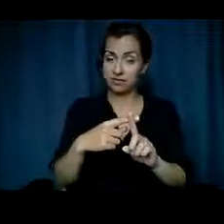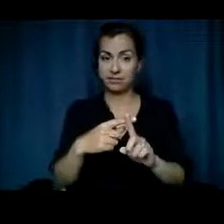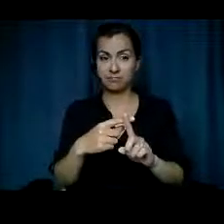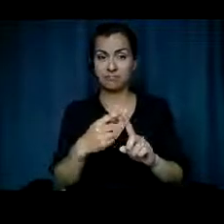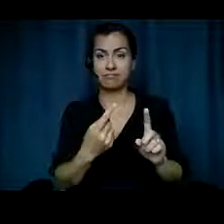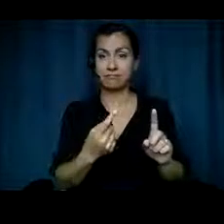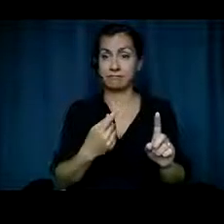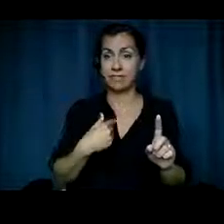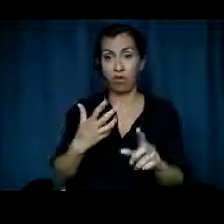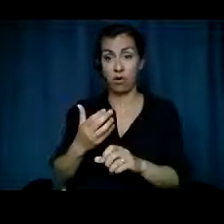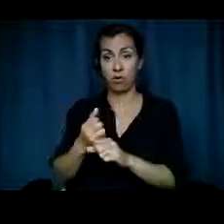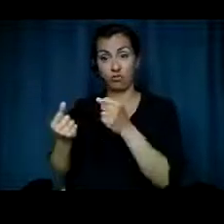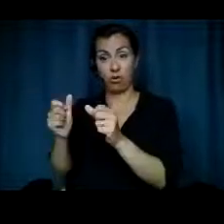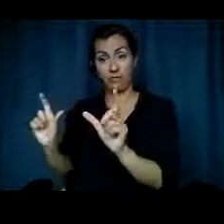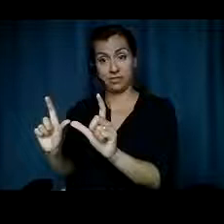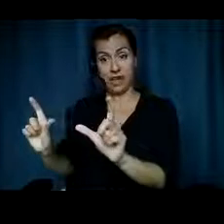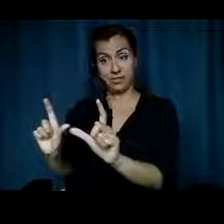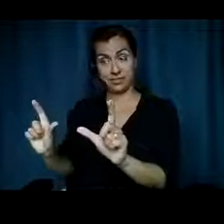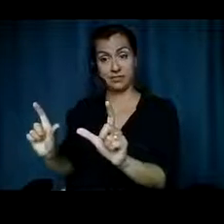vote doesn't count.